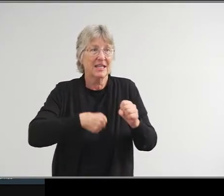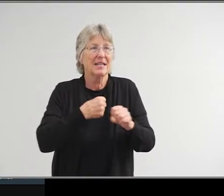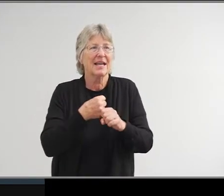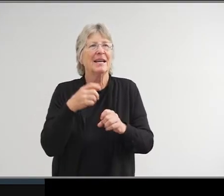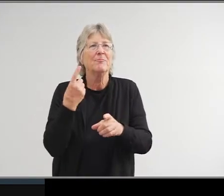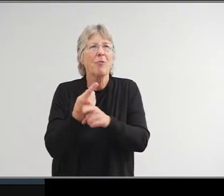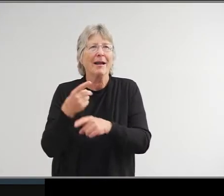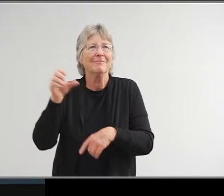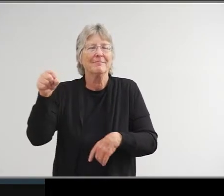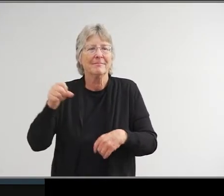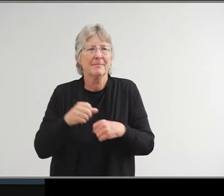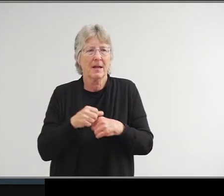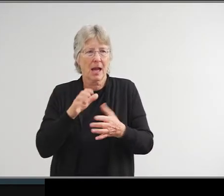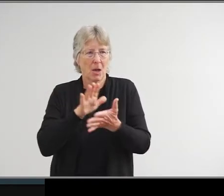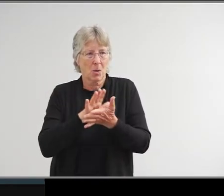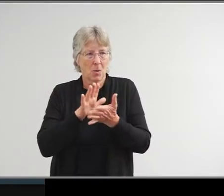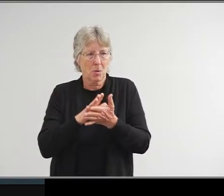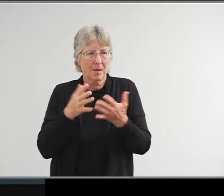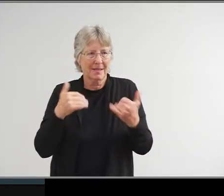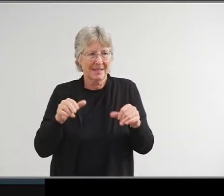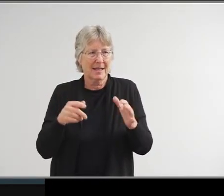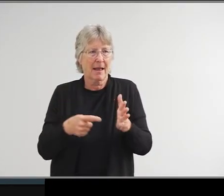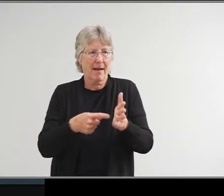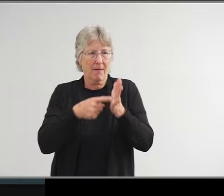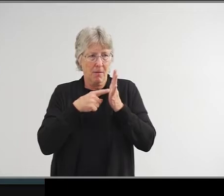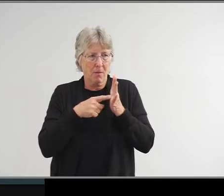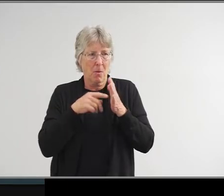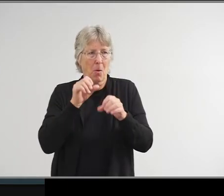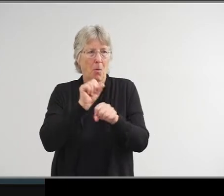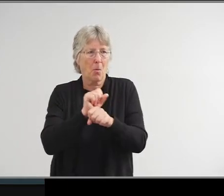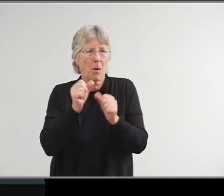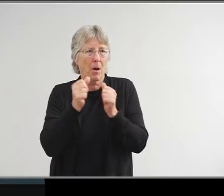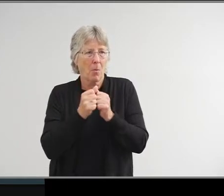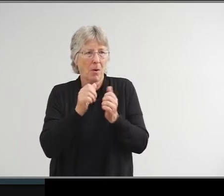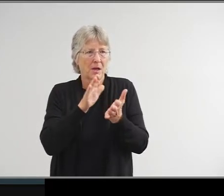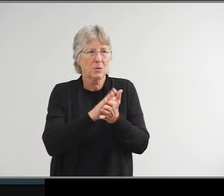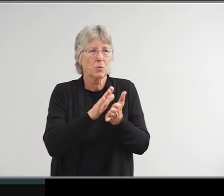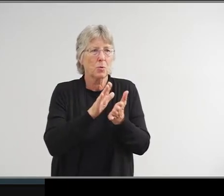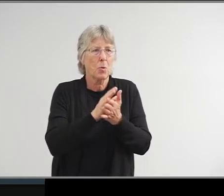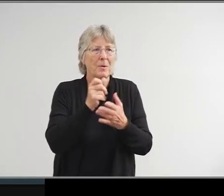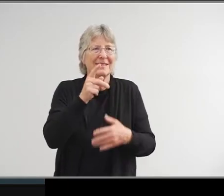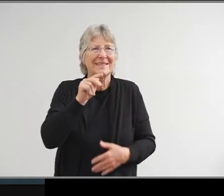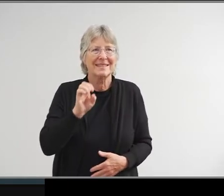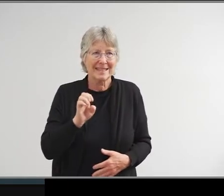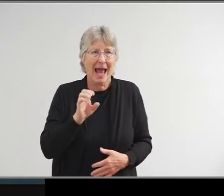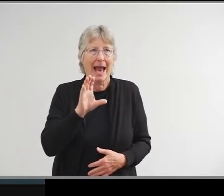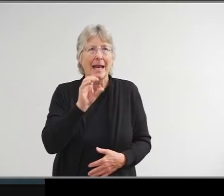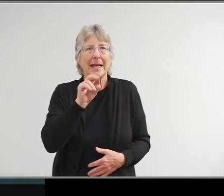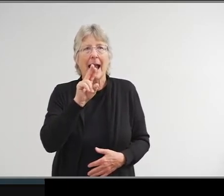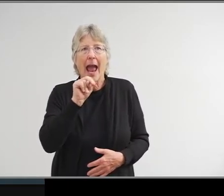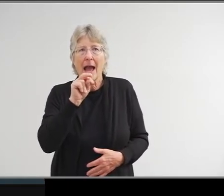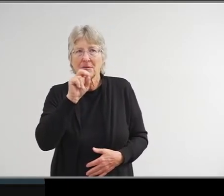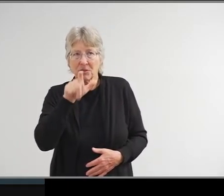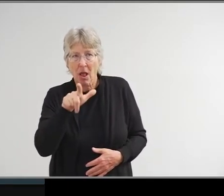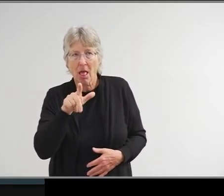And so schools still have the requirement to work with their school site council and to adjust their plans